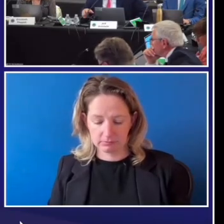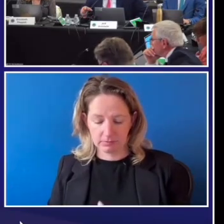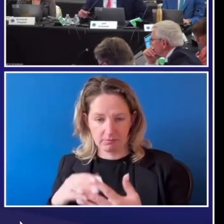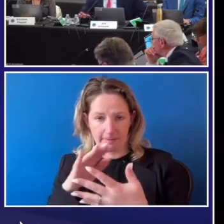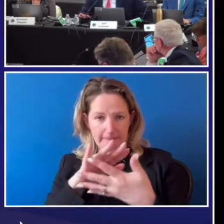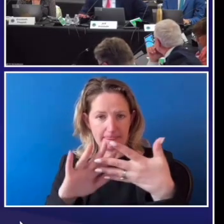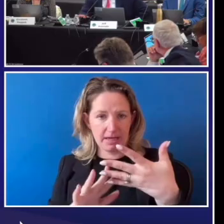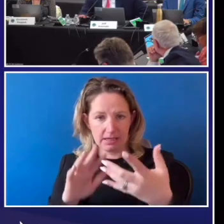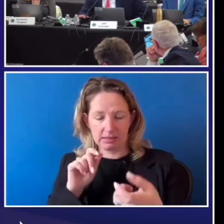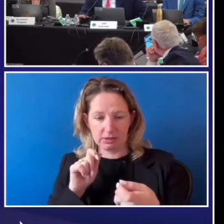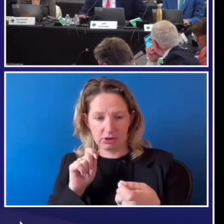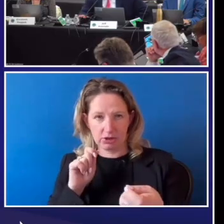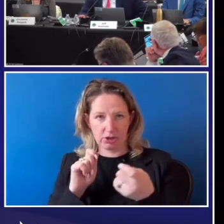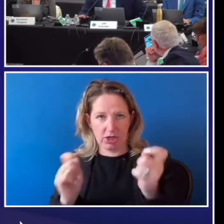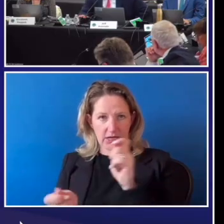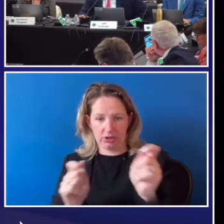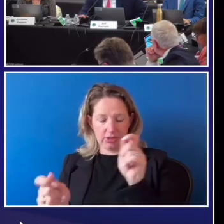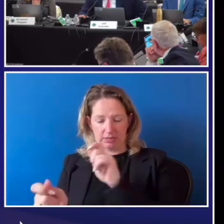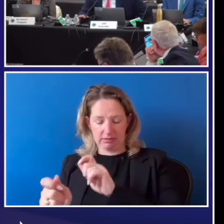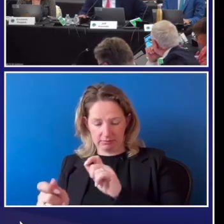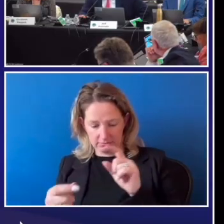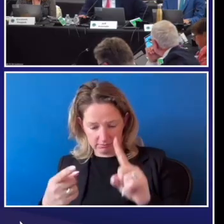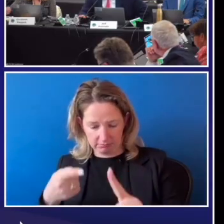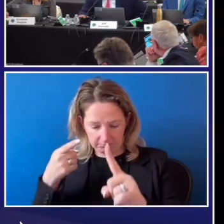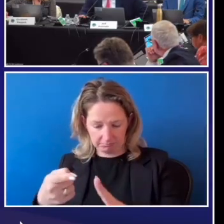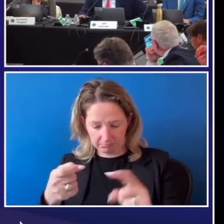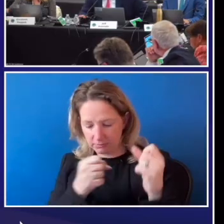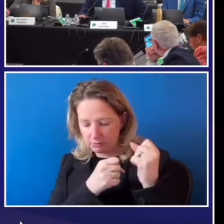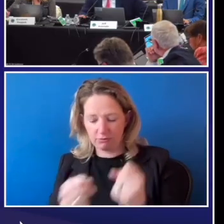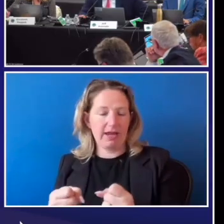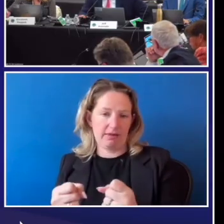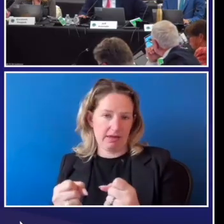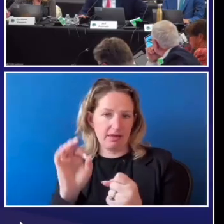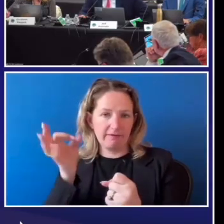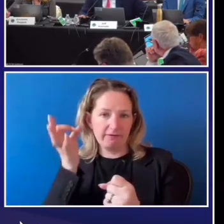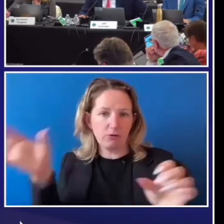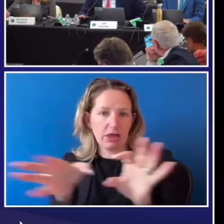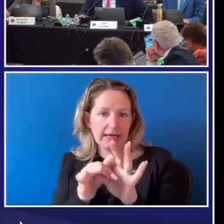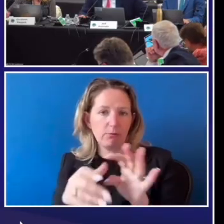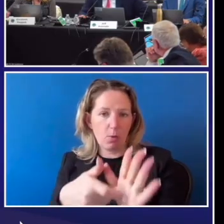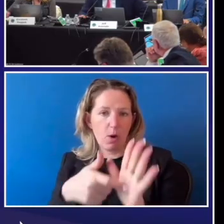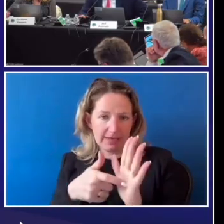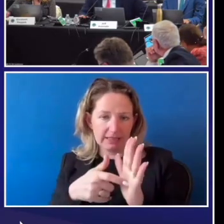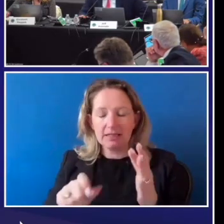the federal link requirements, um, particularly for programmatic, um, and specialized